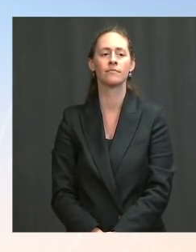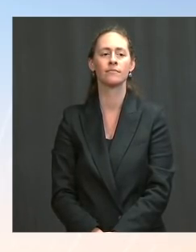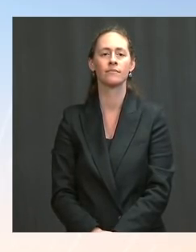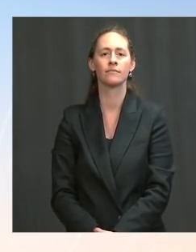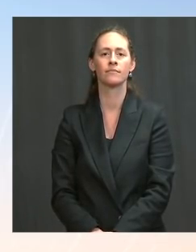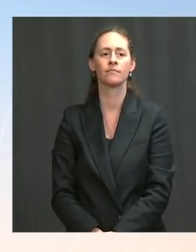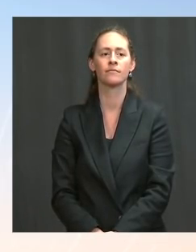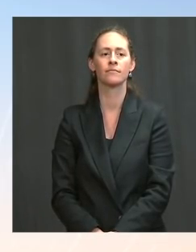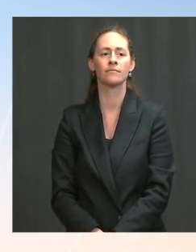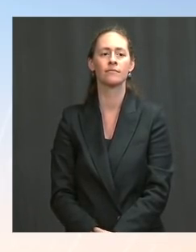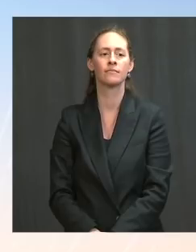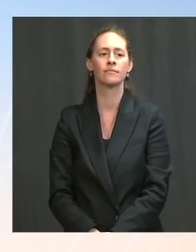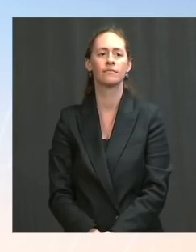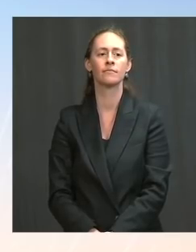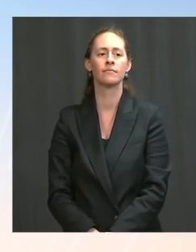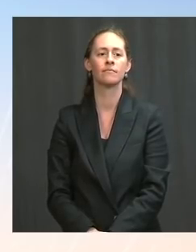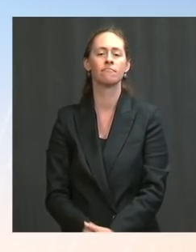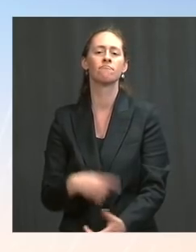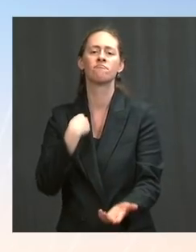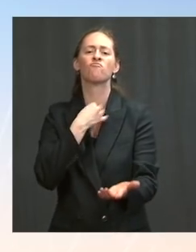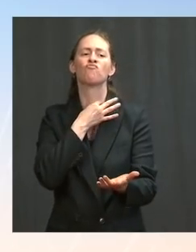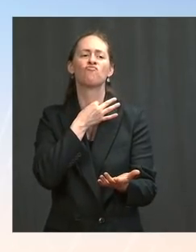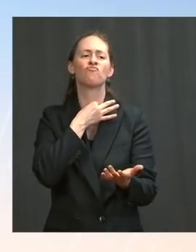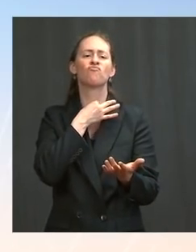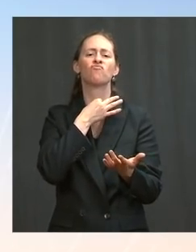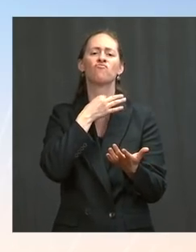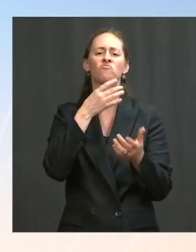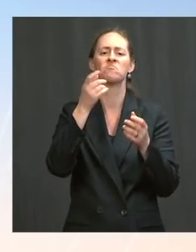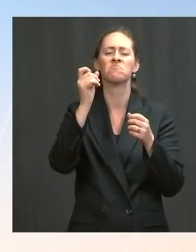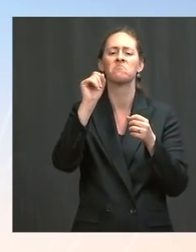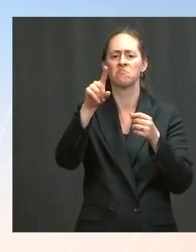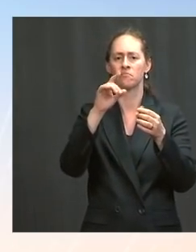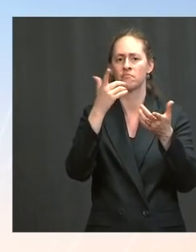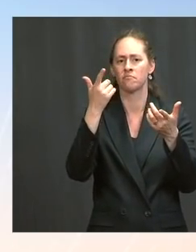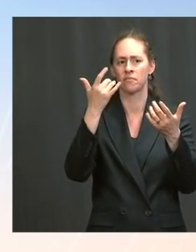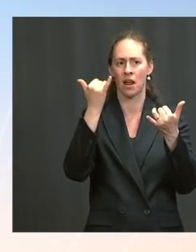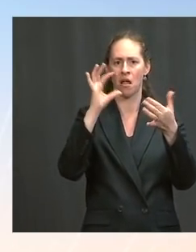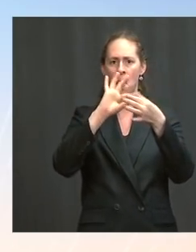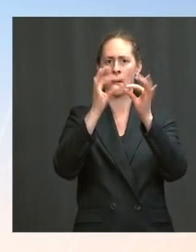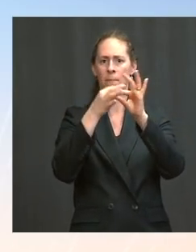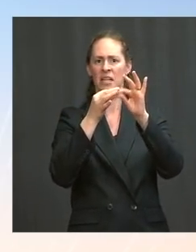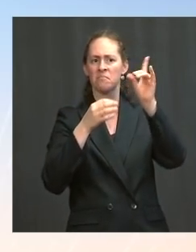The Japanese government extended an invitation to President Biden for the Olympic Games.